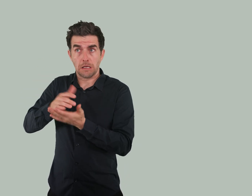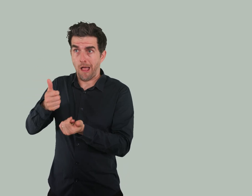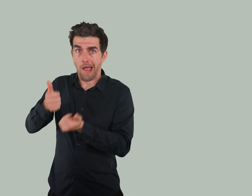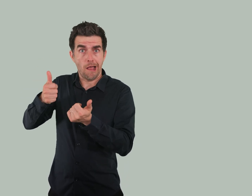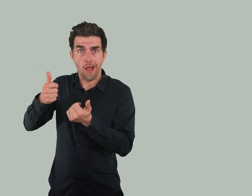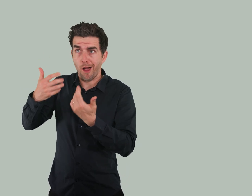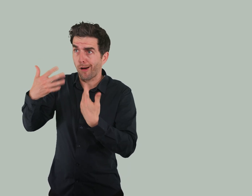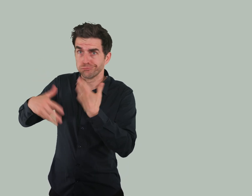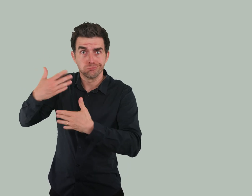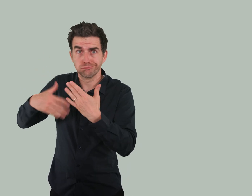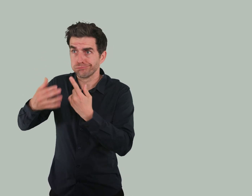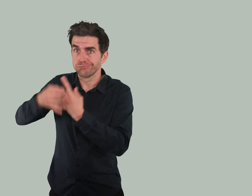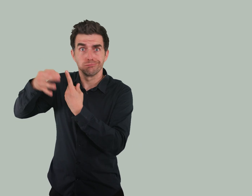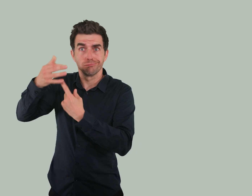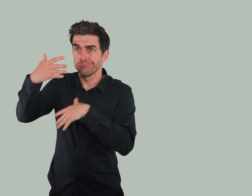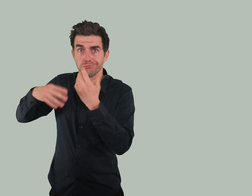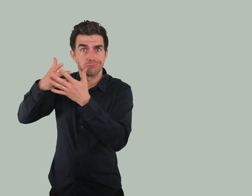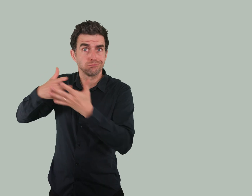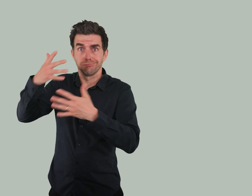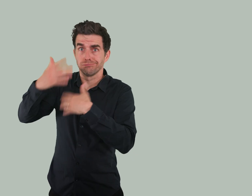But it also creates a harder labour market